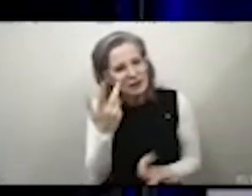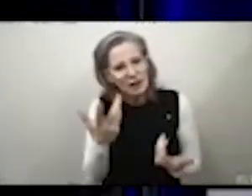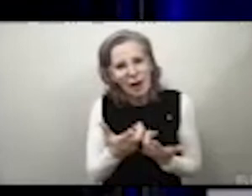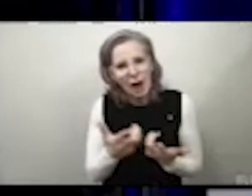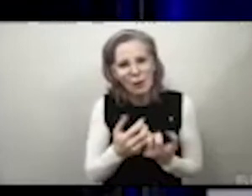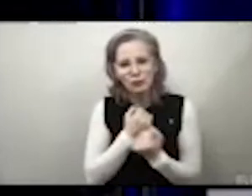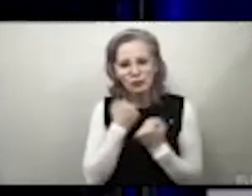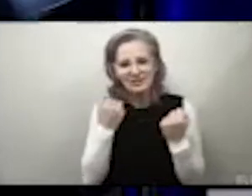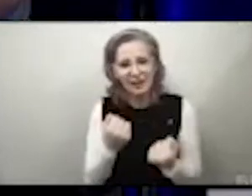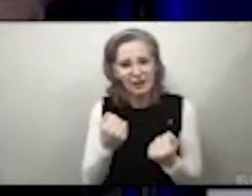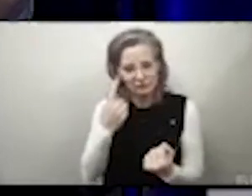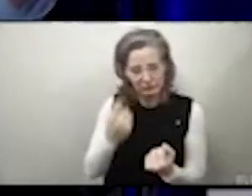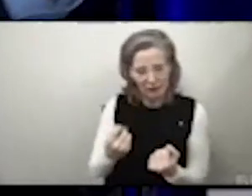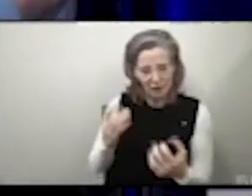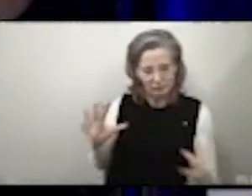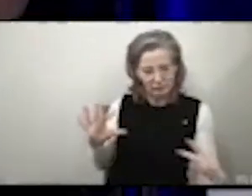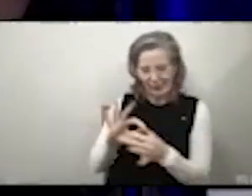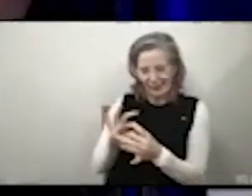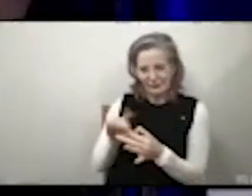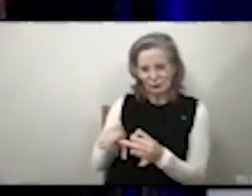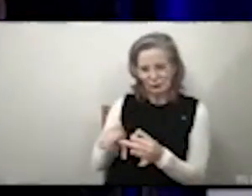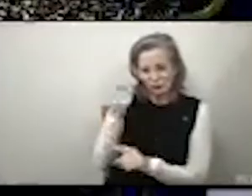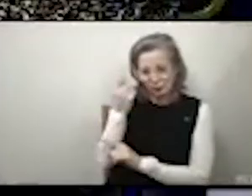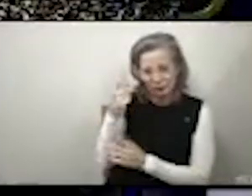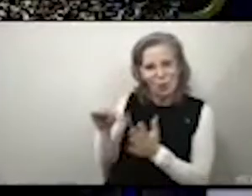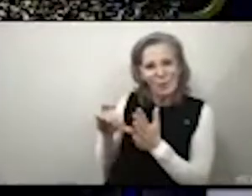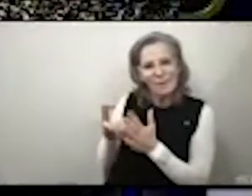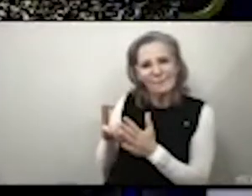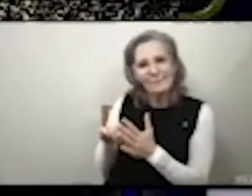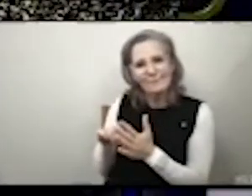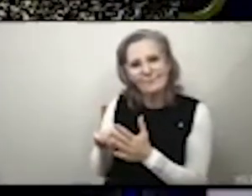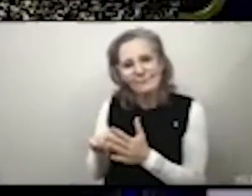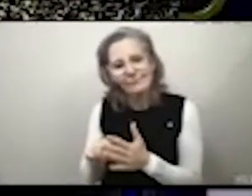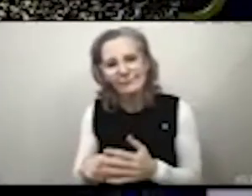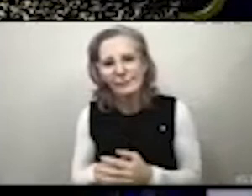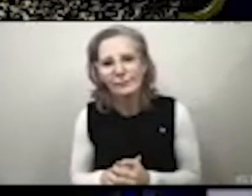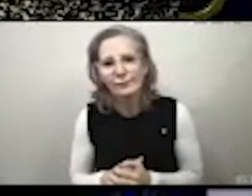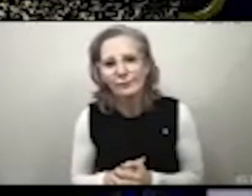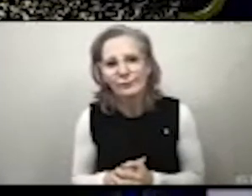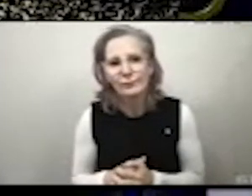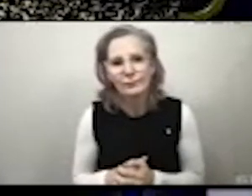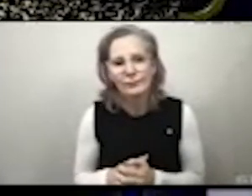problems are and getting them in a way, which doesn't lead to misunderstanding